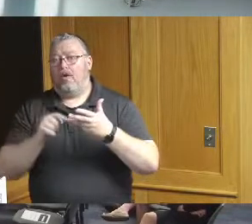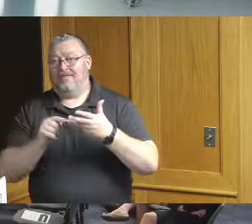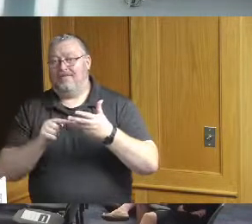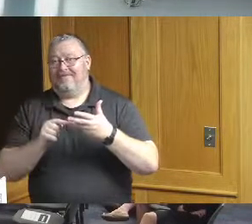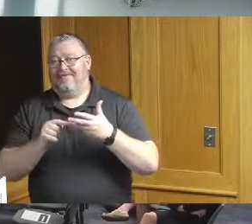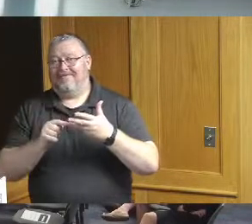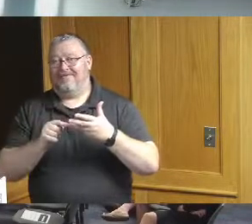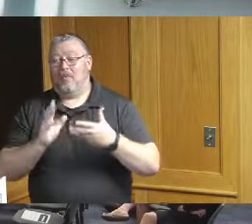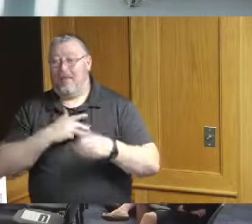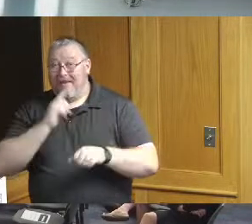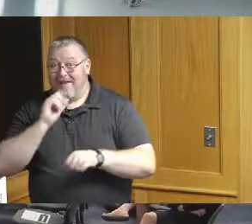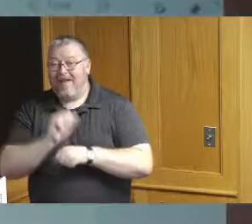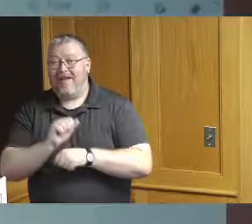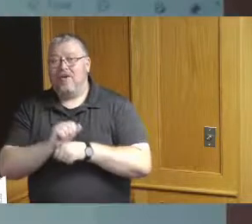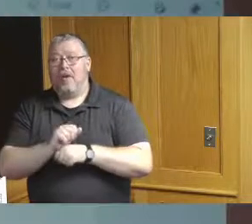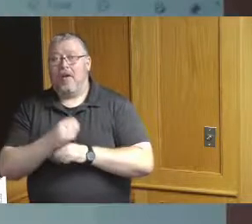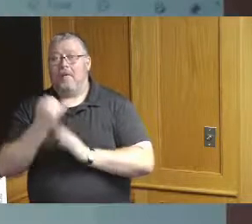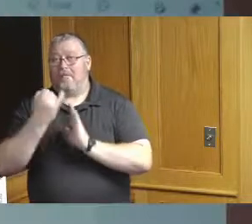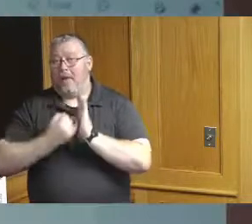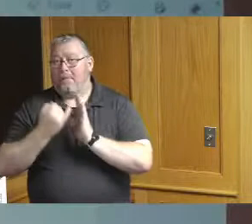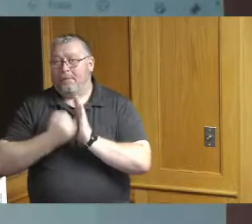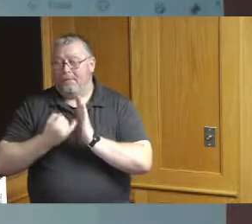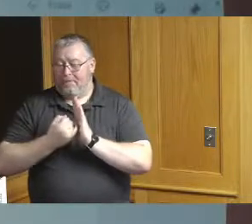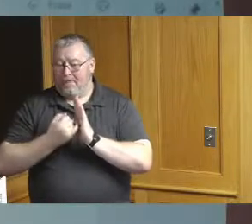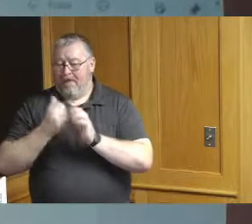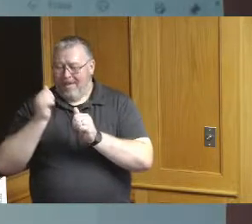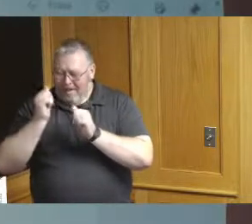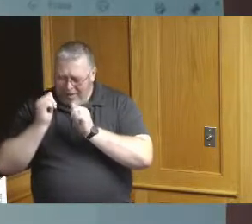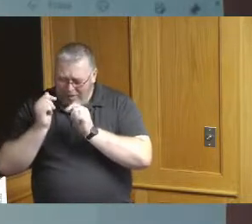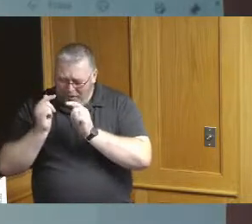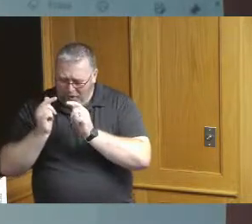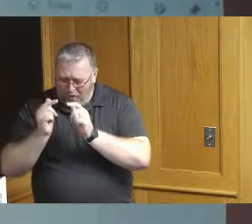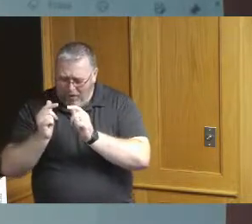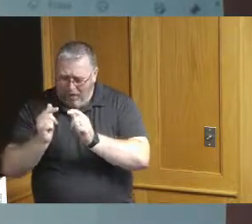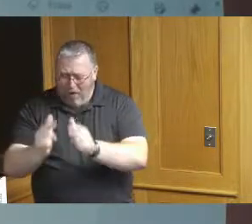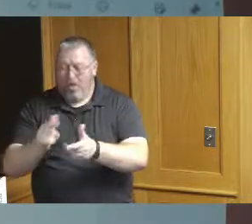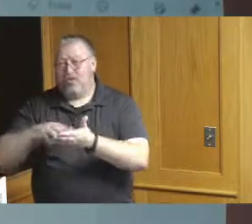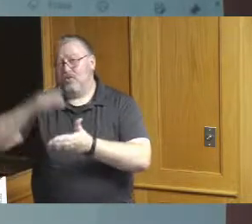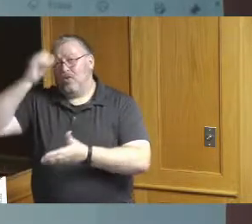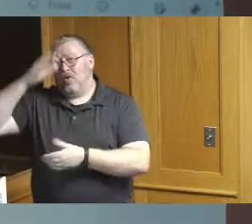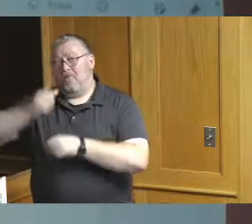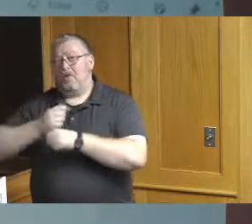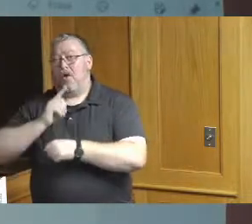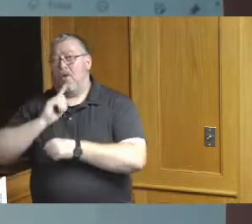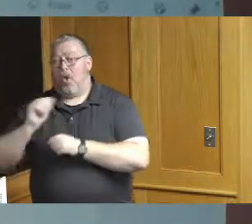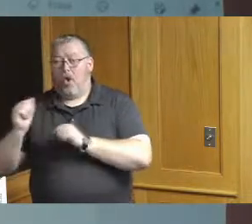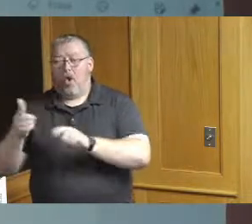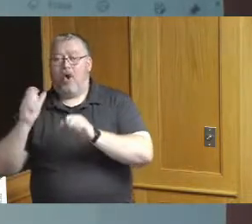we actually mapped out every single solitary student to make sure they could get from their